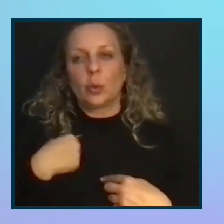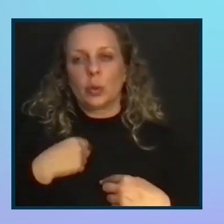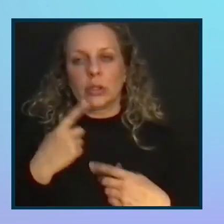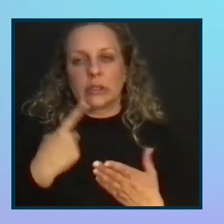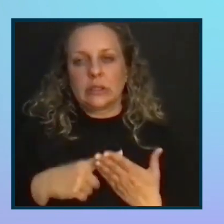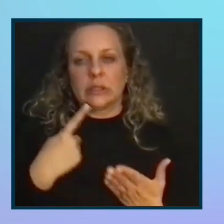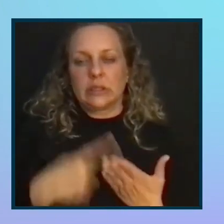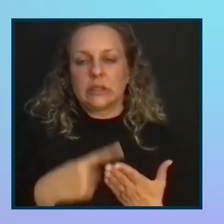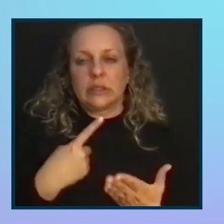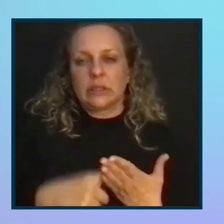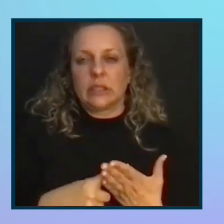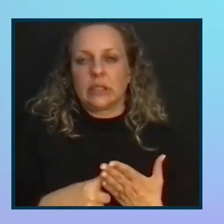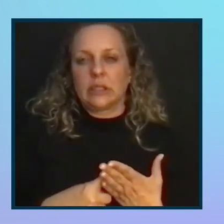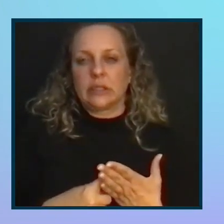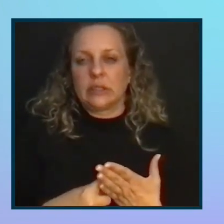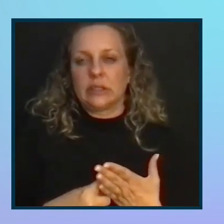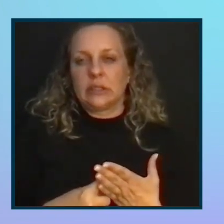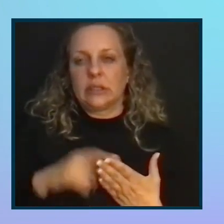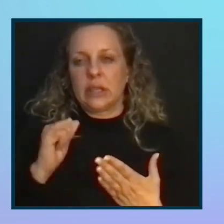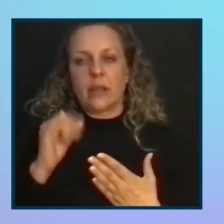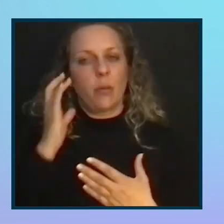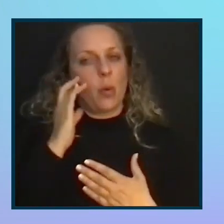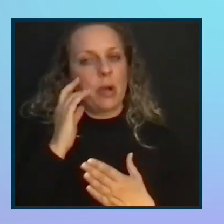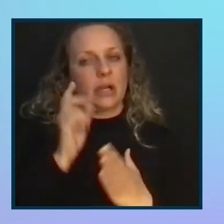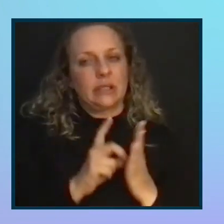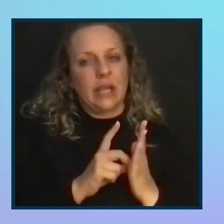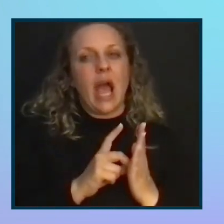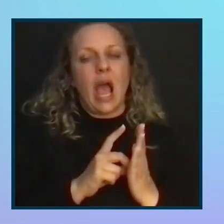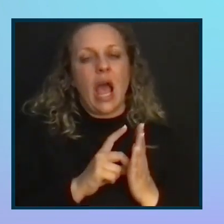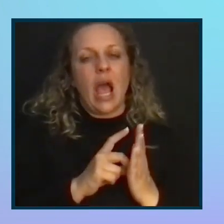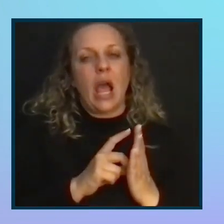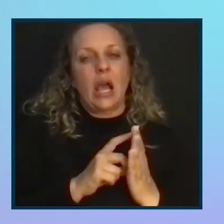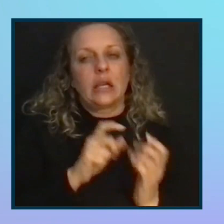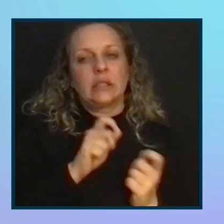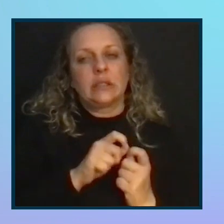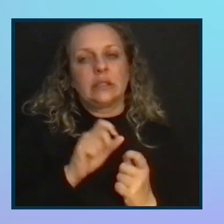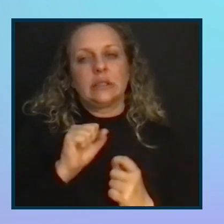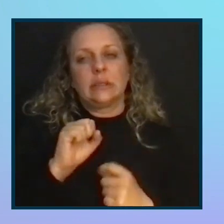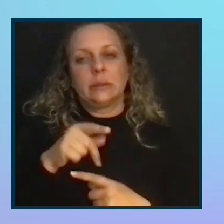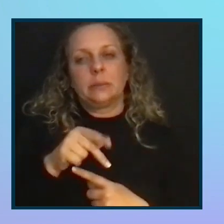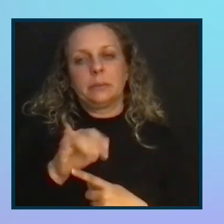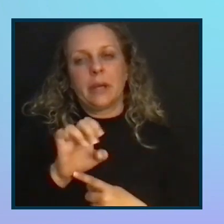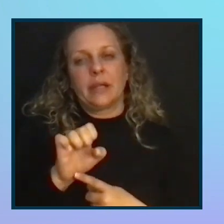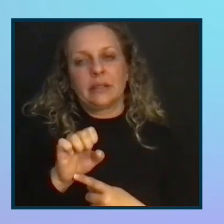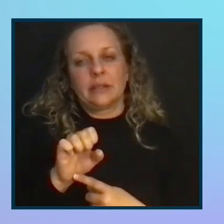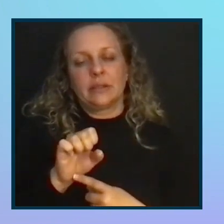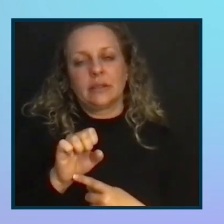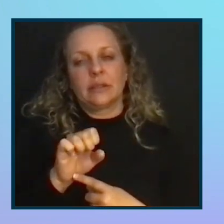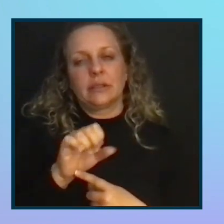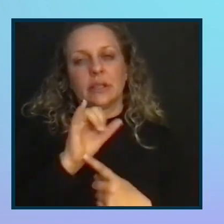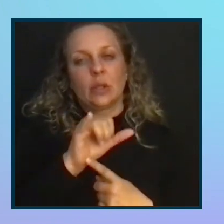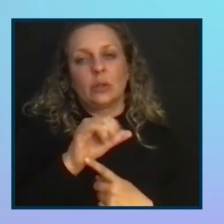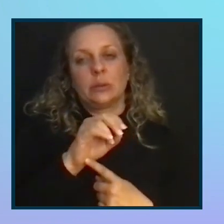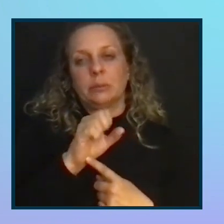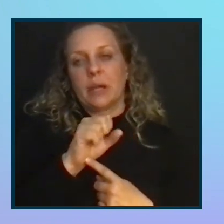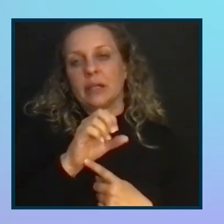around the mobile design specs is we obviously use work and then we refer to accessible design standards,